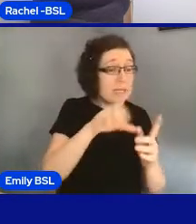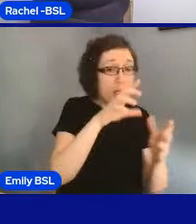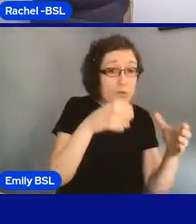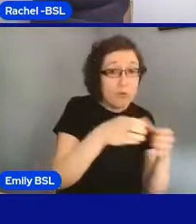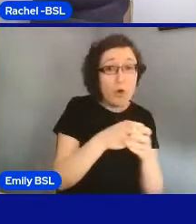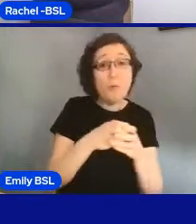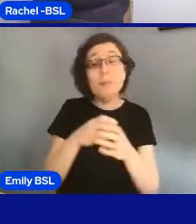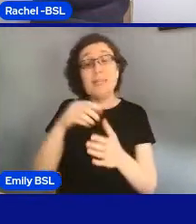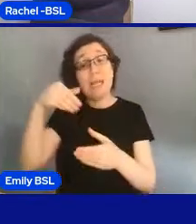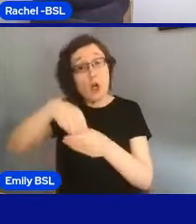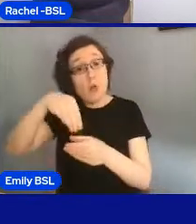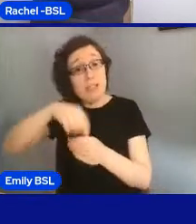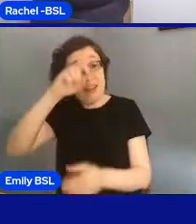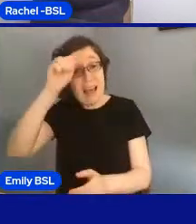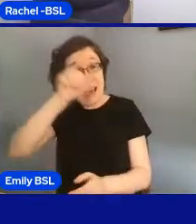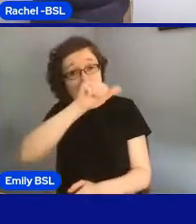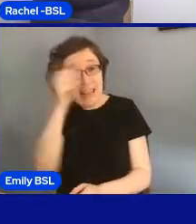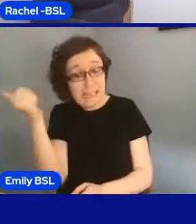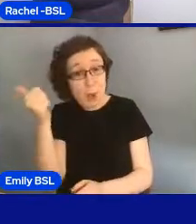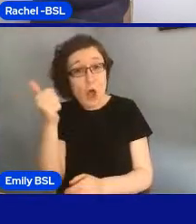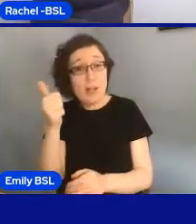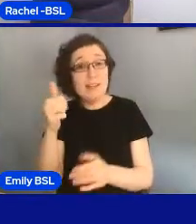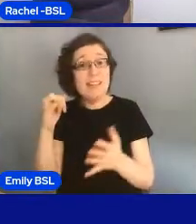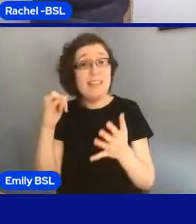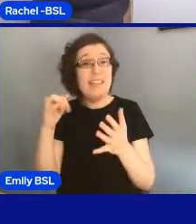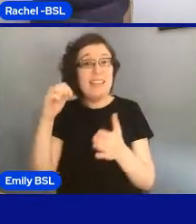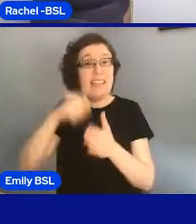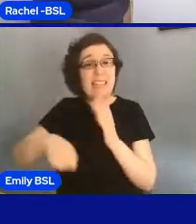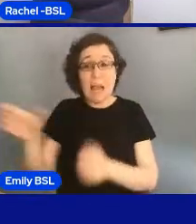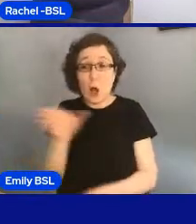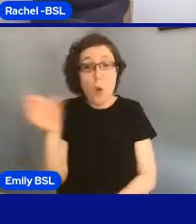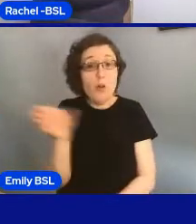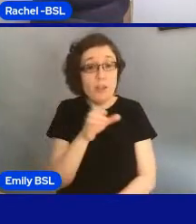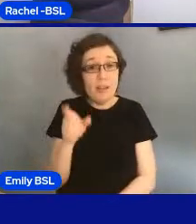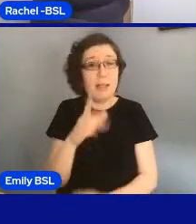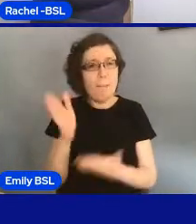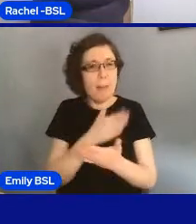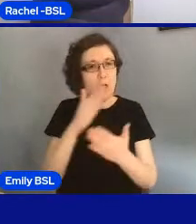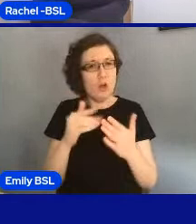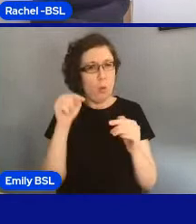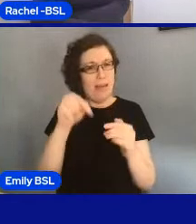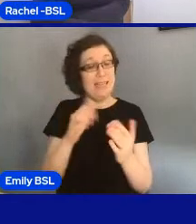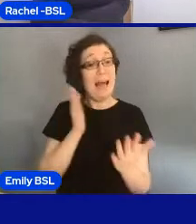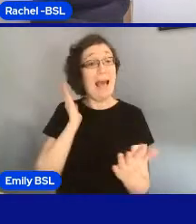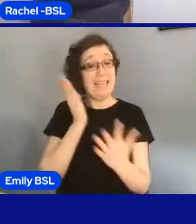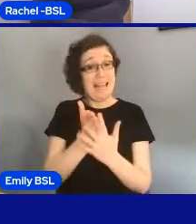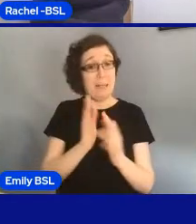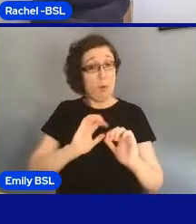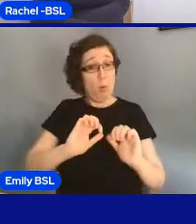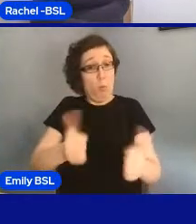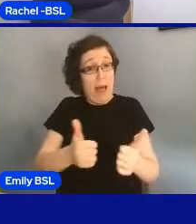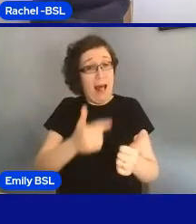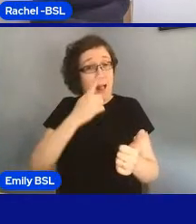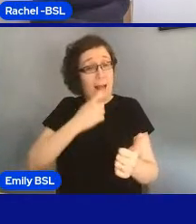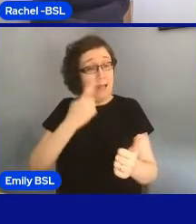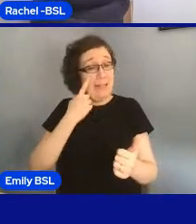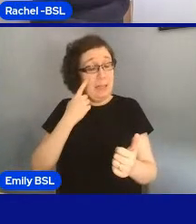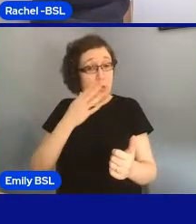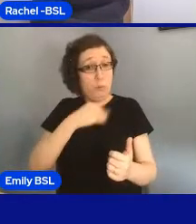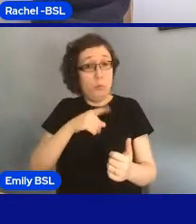Throughout the project, we have worked with stakeholders, community groups and inclusivity experts. This has allowed us to make sure the platform